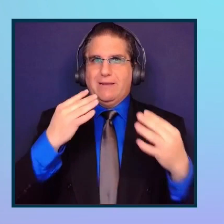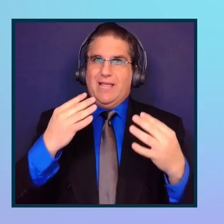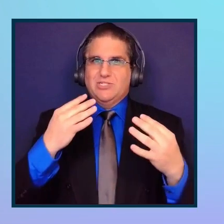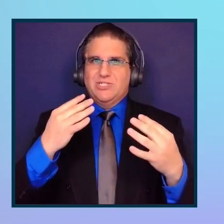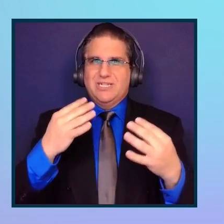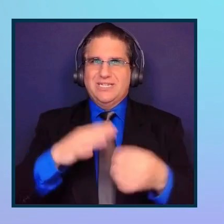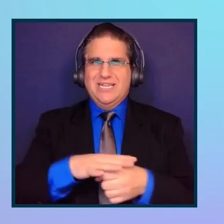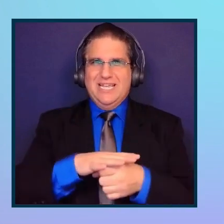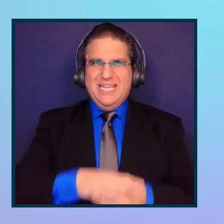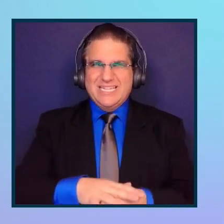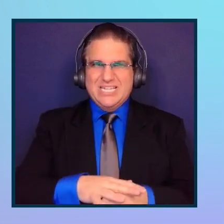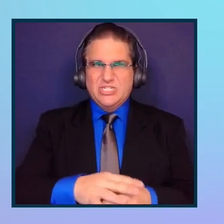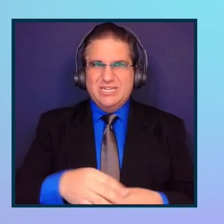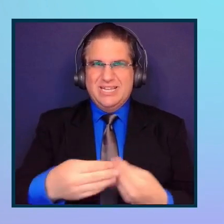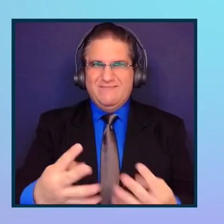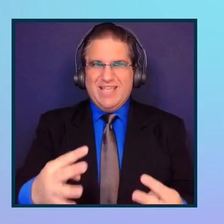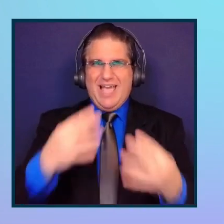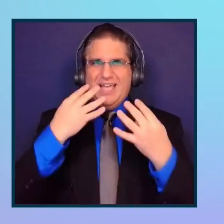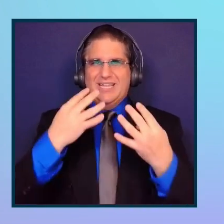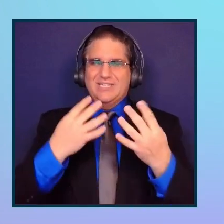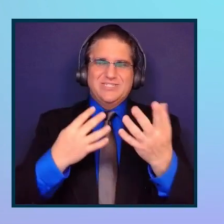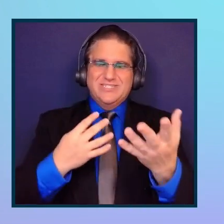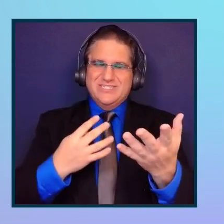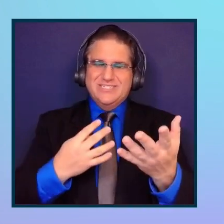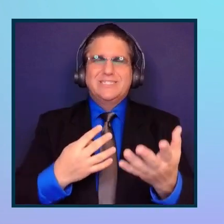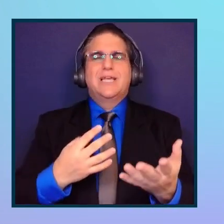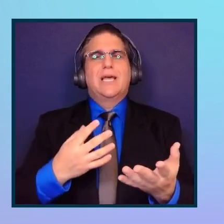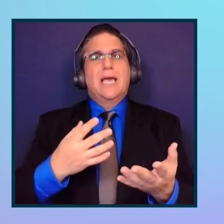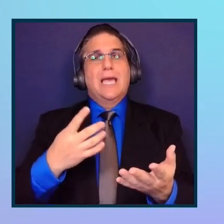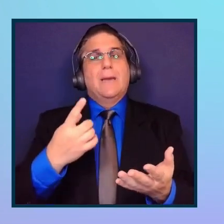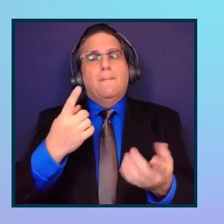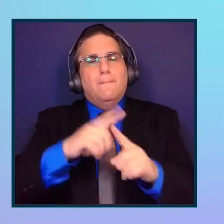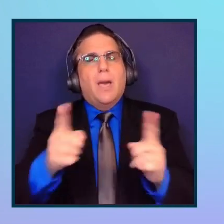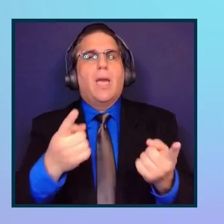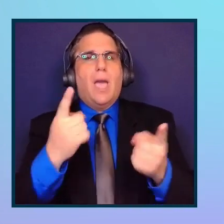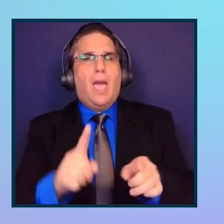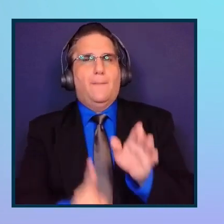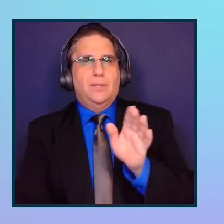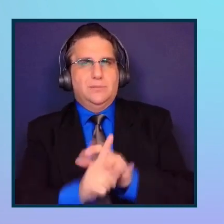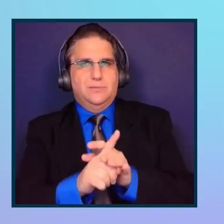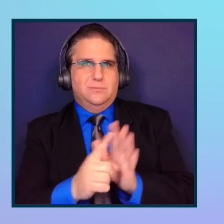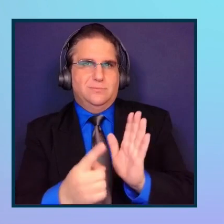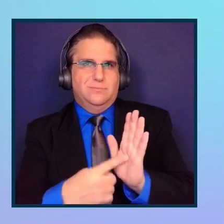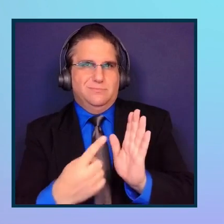and then help people move to the next level. Liz you wanna chime in? And then I think I got like two or three more words left.